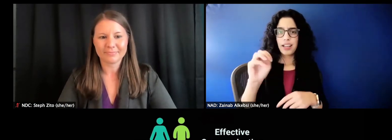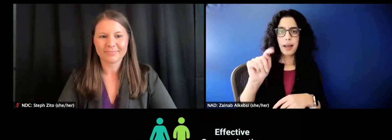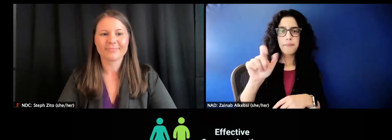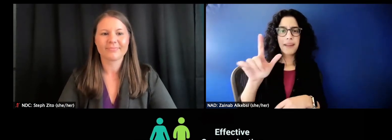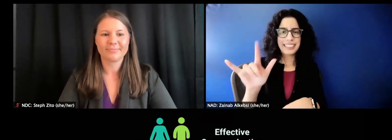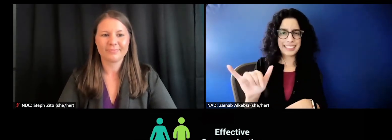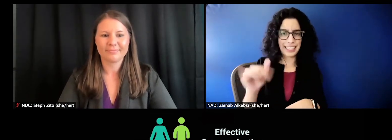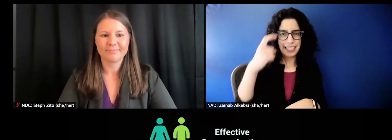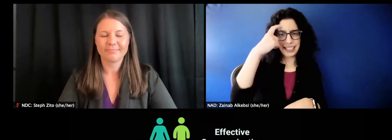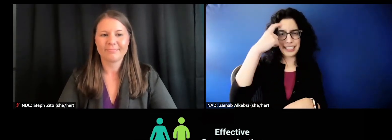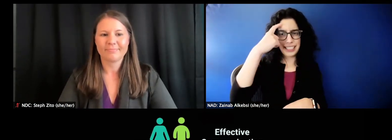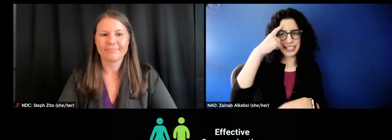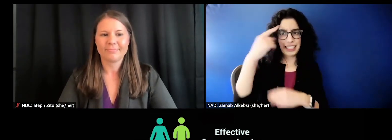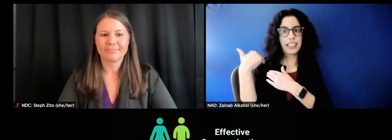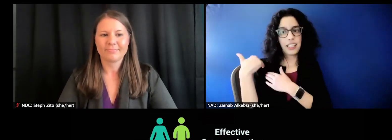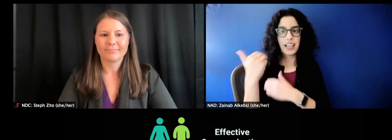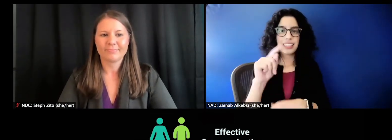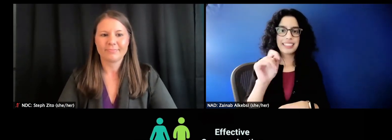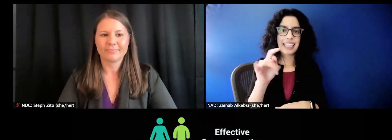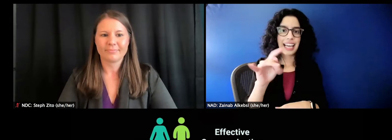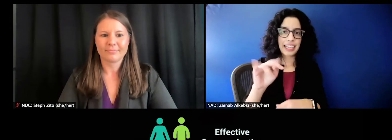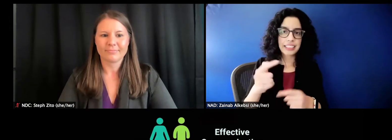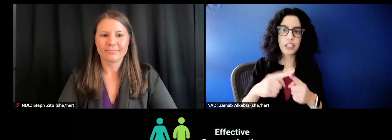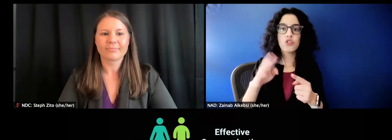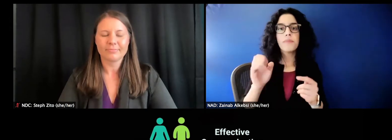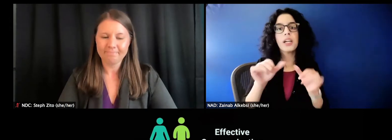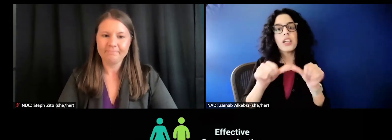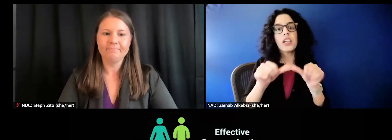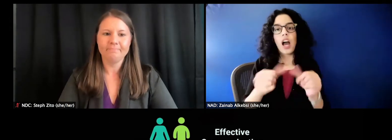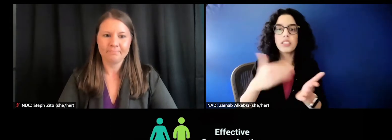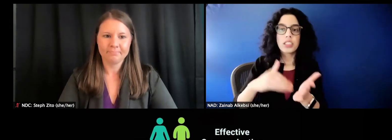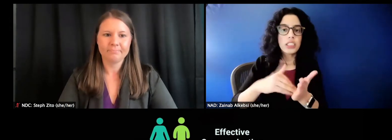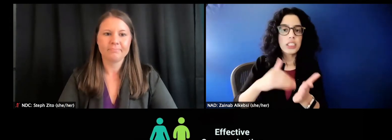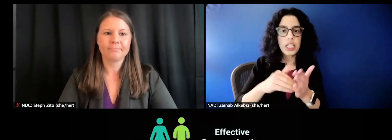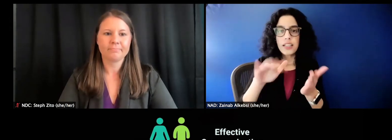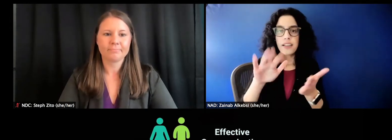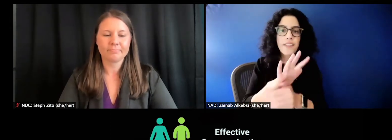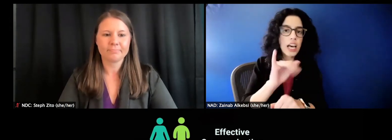in terms of comprehension. It is very taxing to constantly be filling in the missing